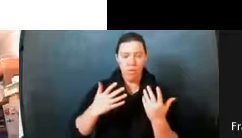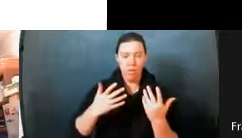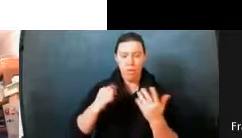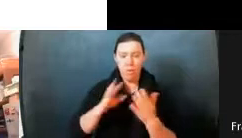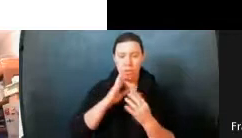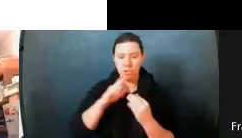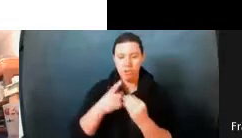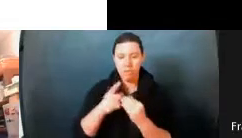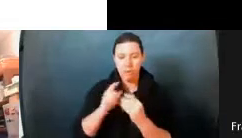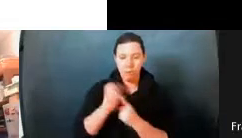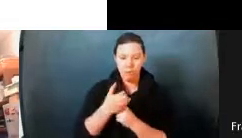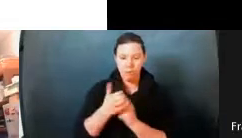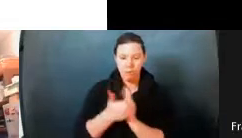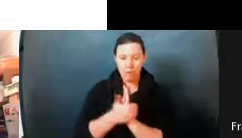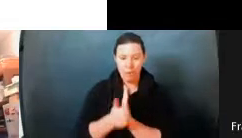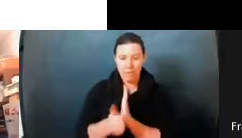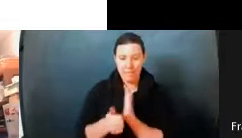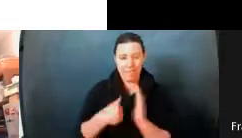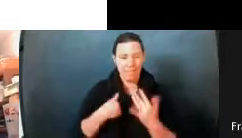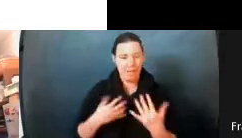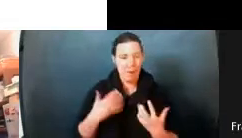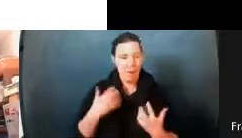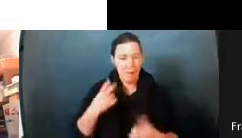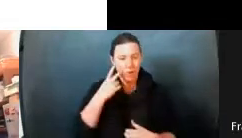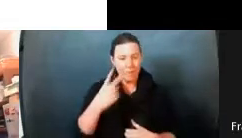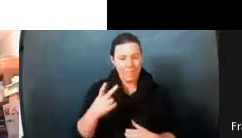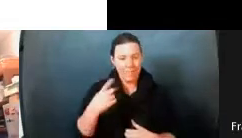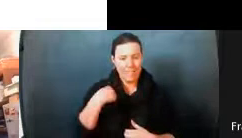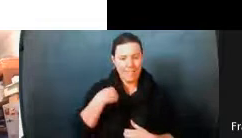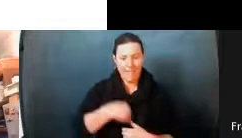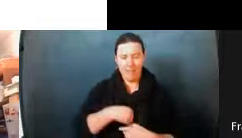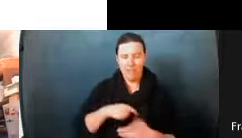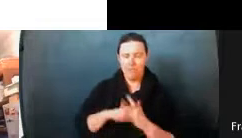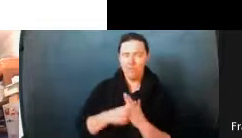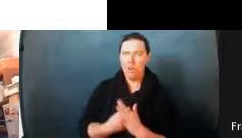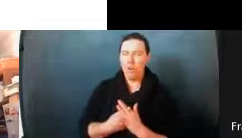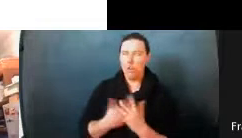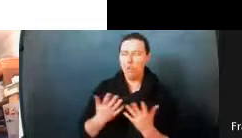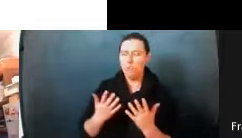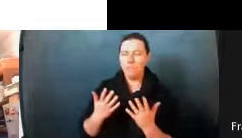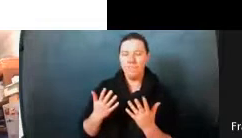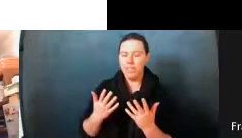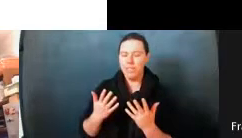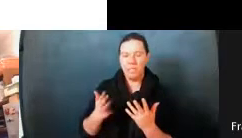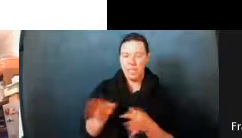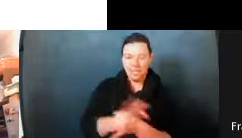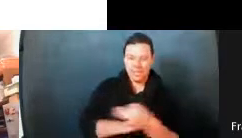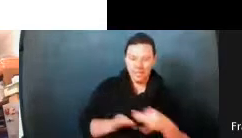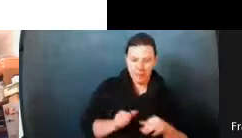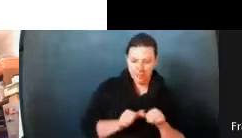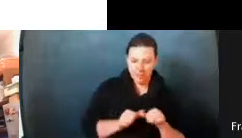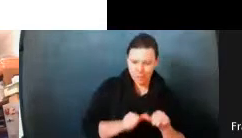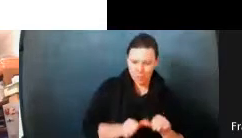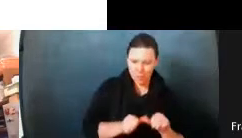And I would like to see the needle move toward getting away from this idea that we've already checked the box.